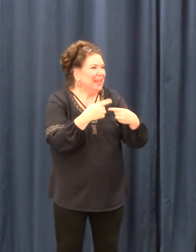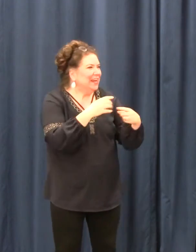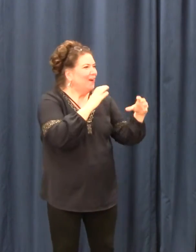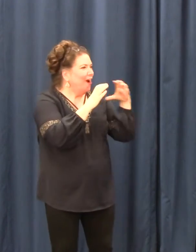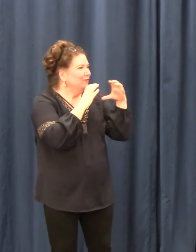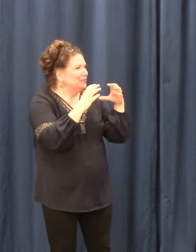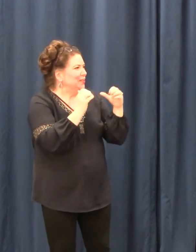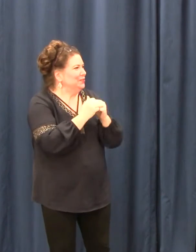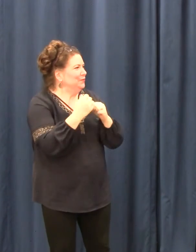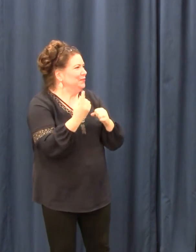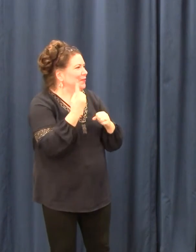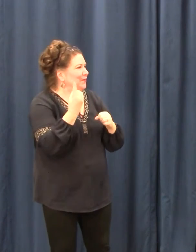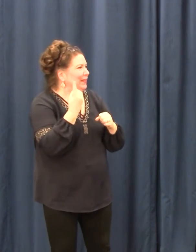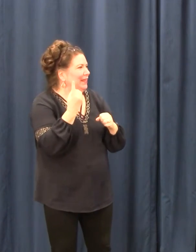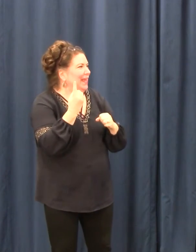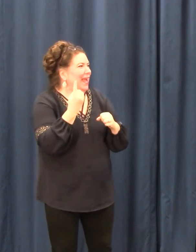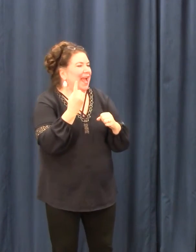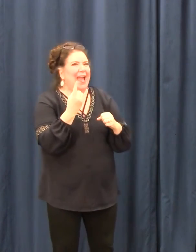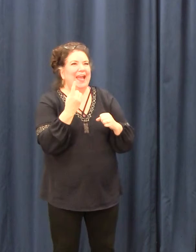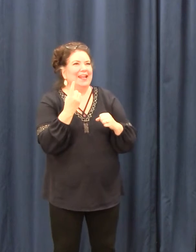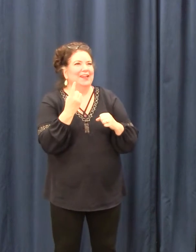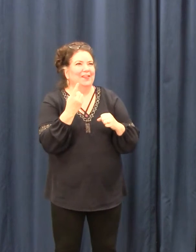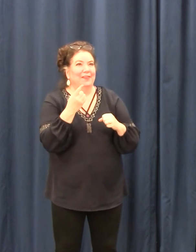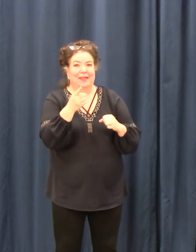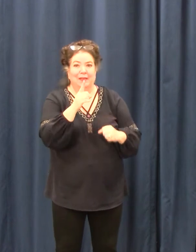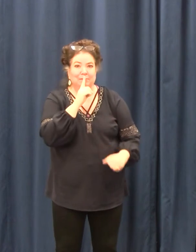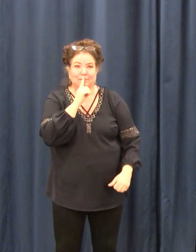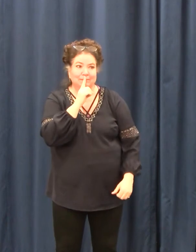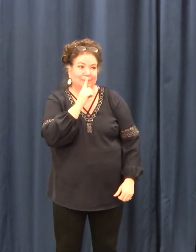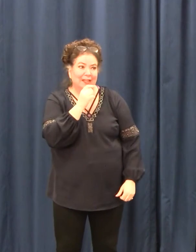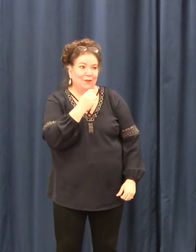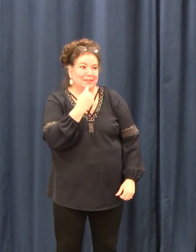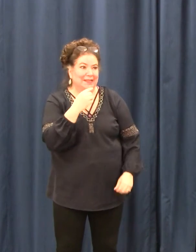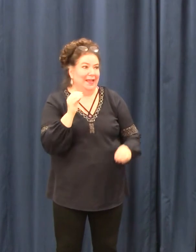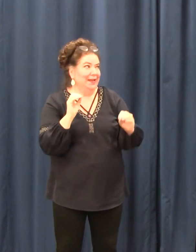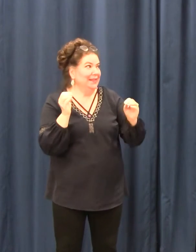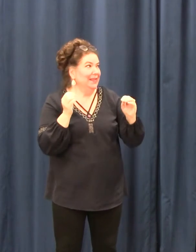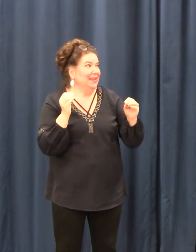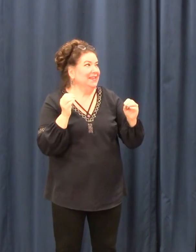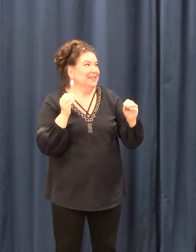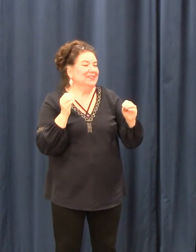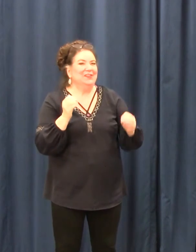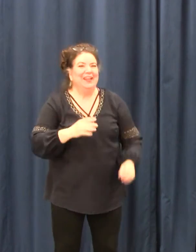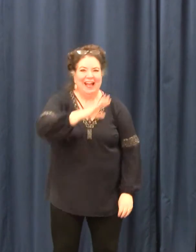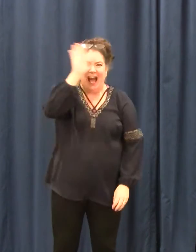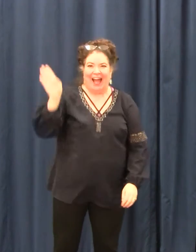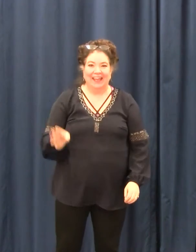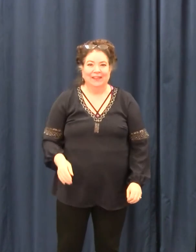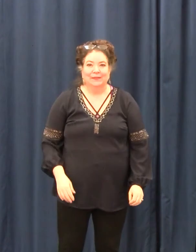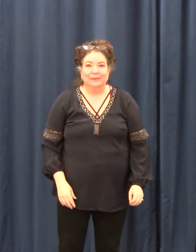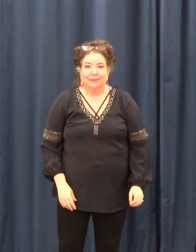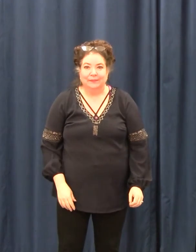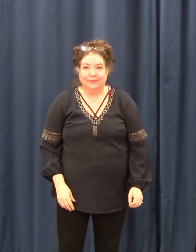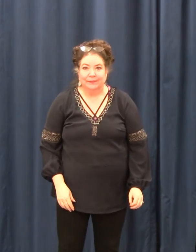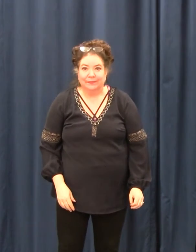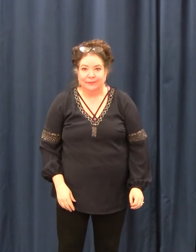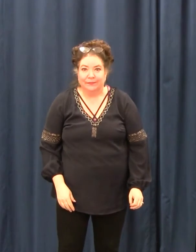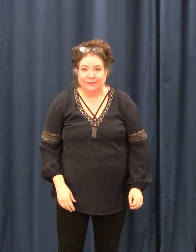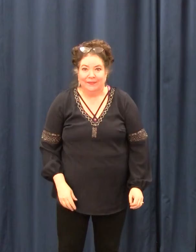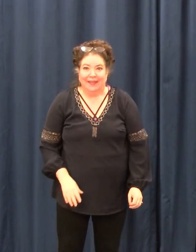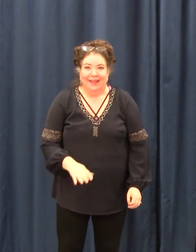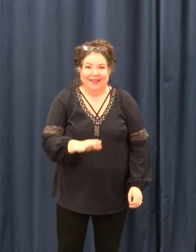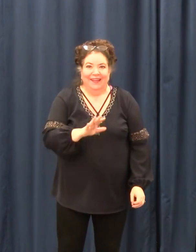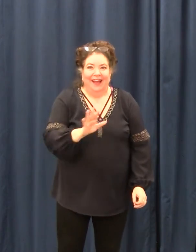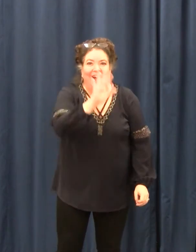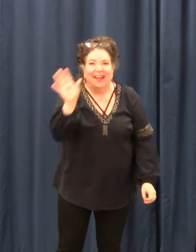in a conversation with somebody.. and they they don't say anything! So you're like, "Hi..